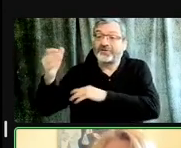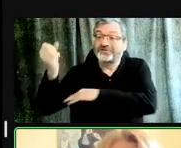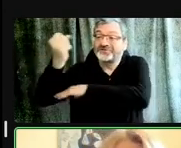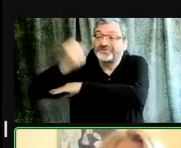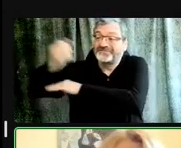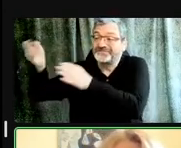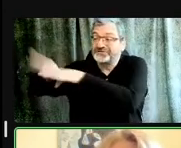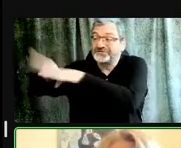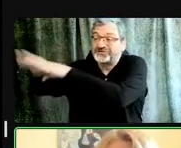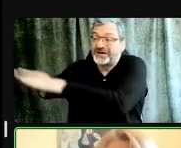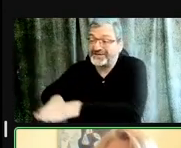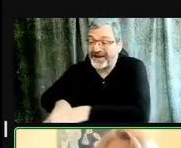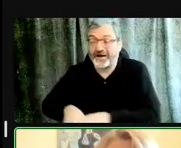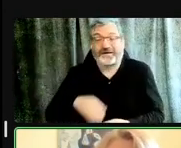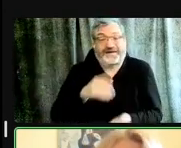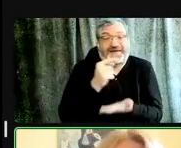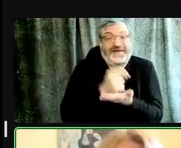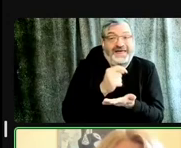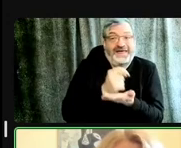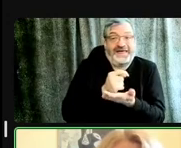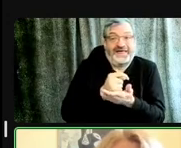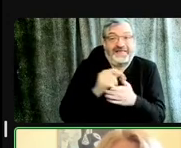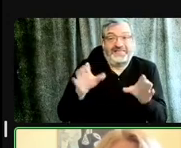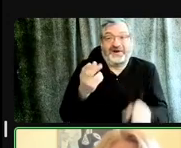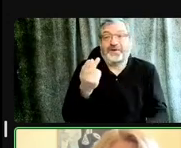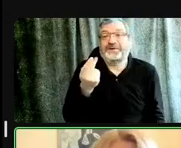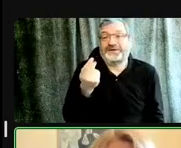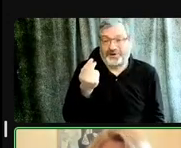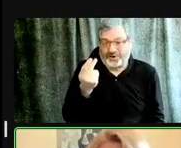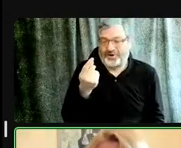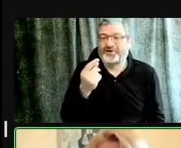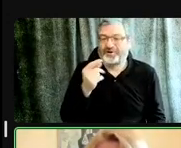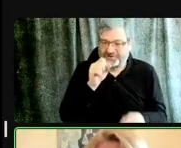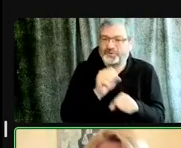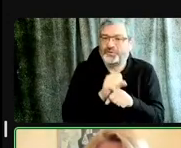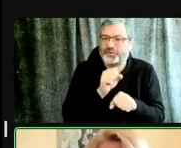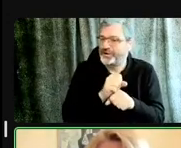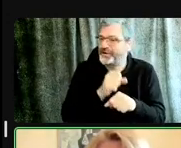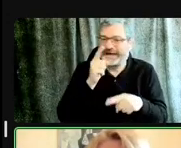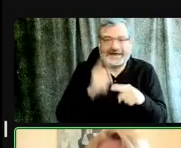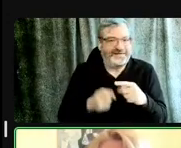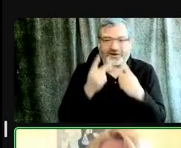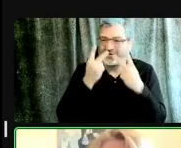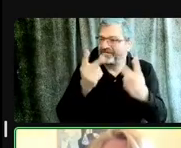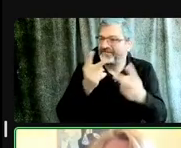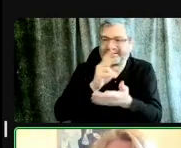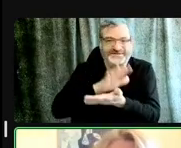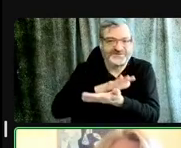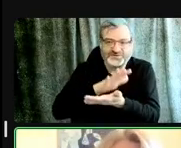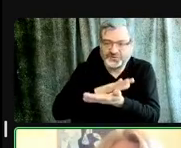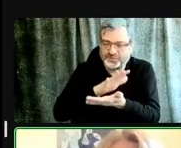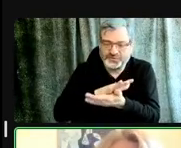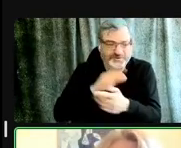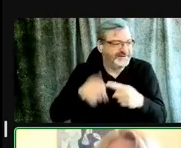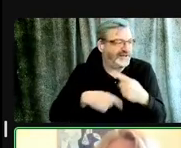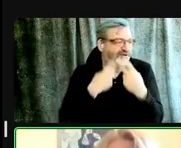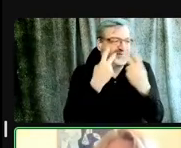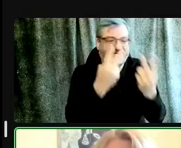using their opportunity to do what they do best. They weren't able to visit schools, they weren't able to visit hospitals.